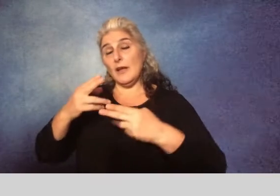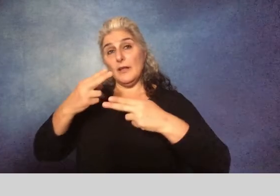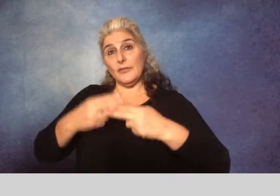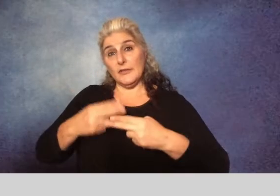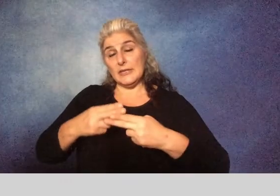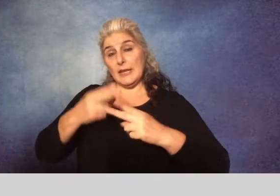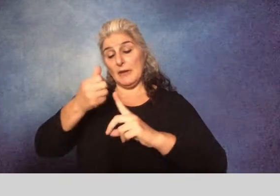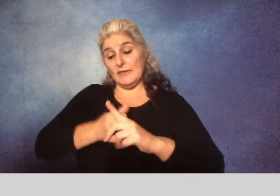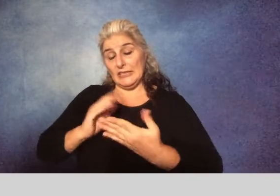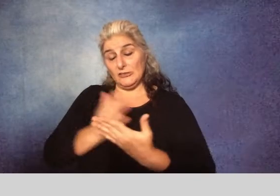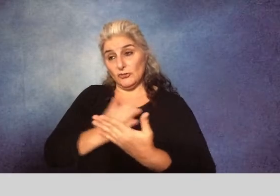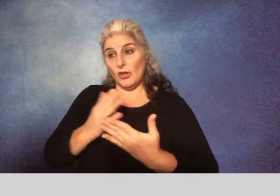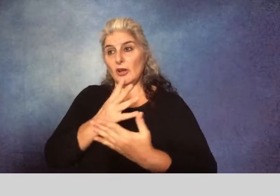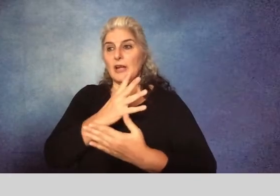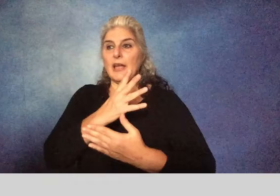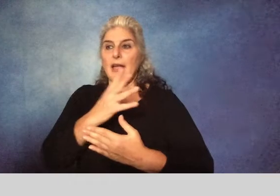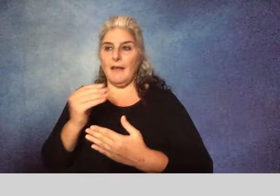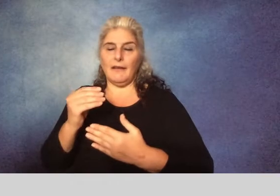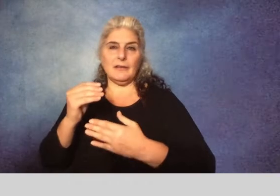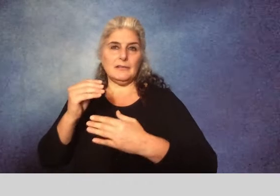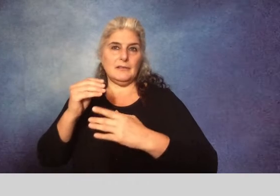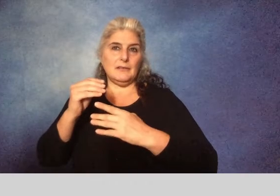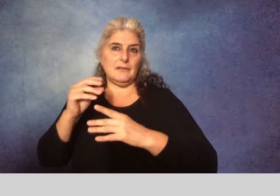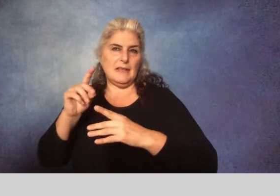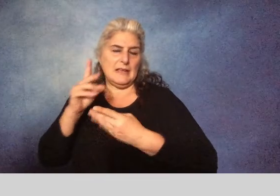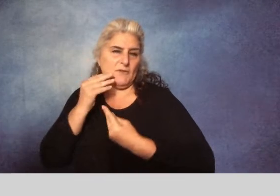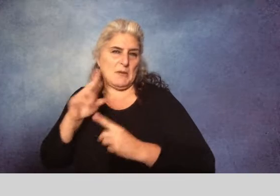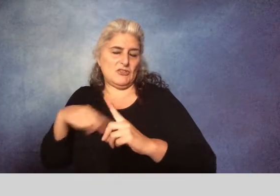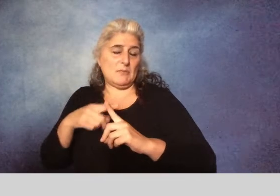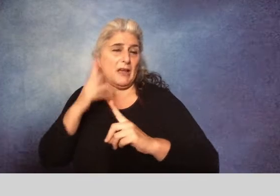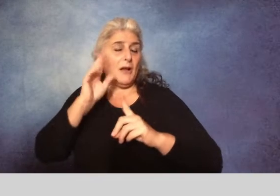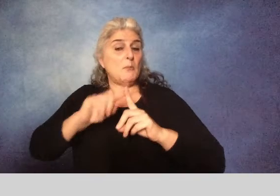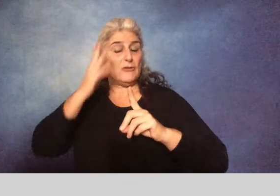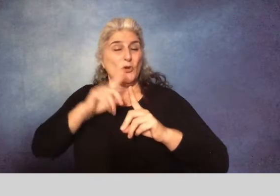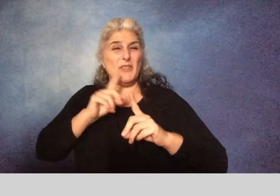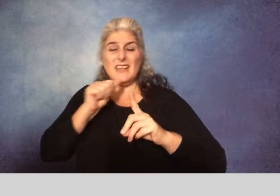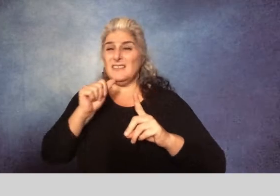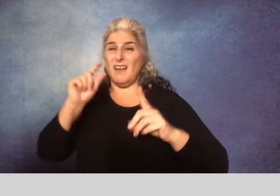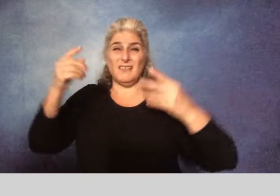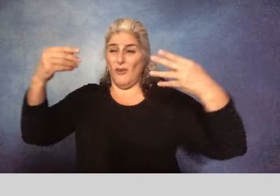had data available in Spotify. So I ended up losing something like 100 albums.